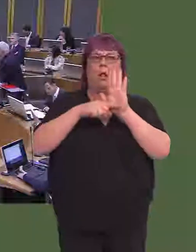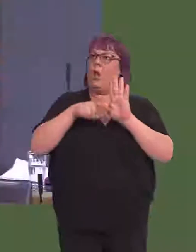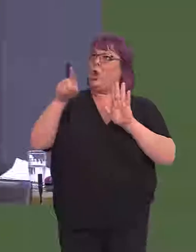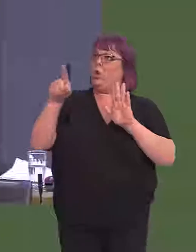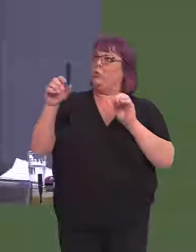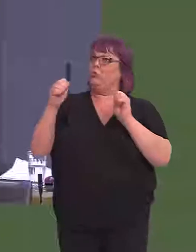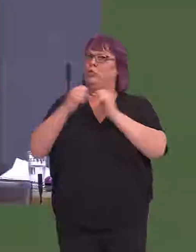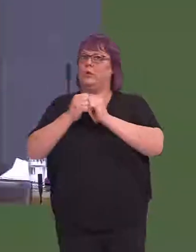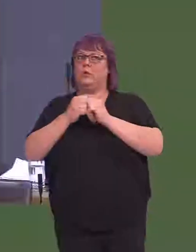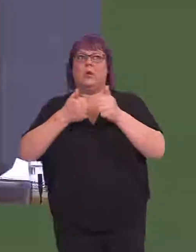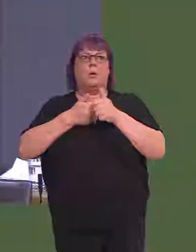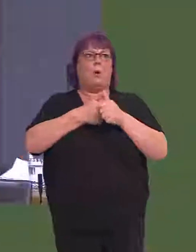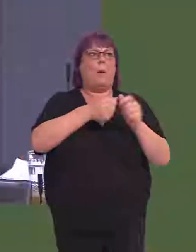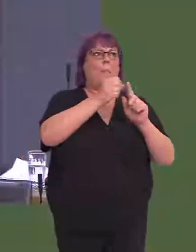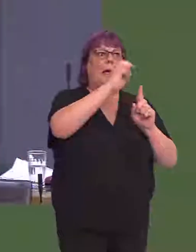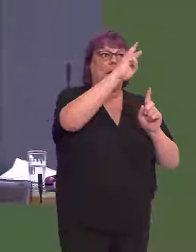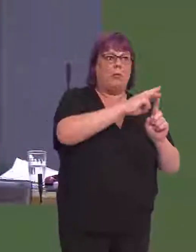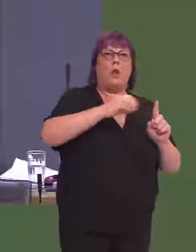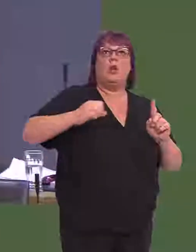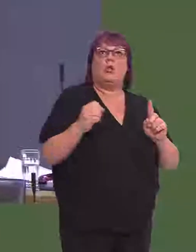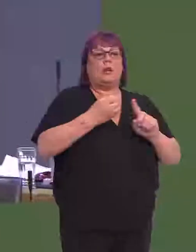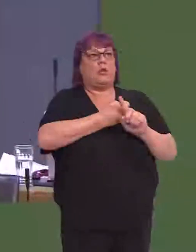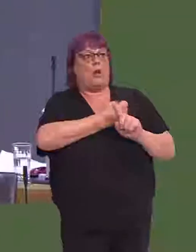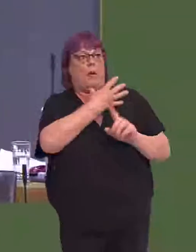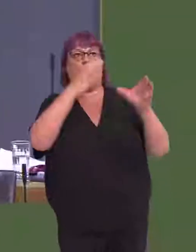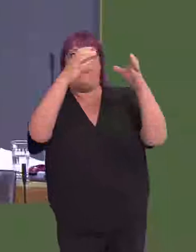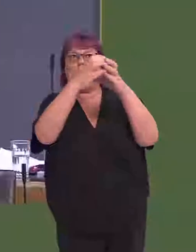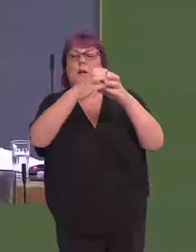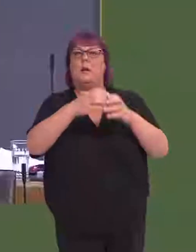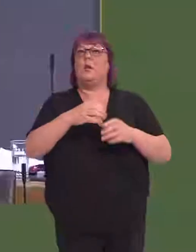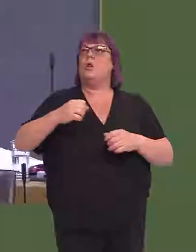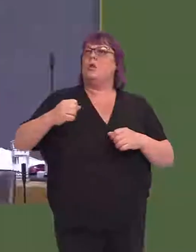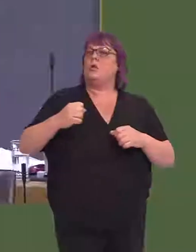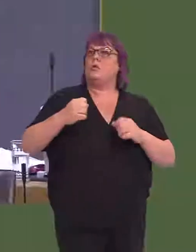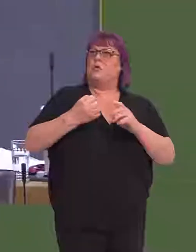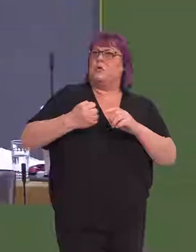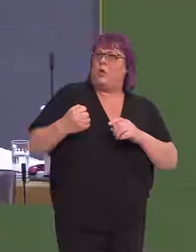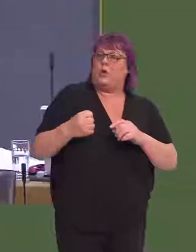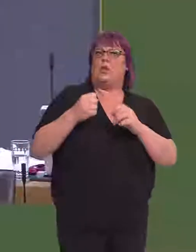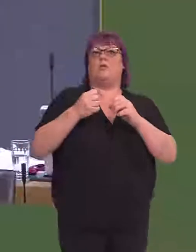You can choose who to back: Plaid Cymru, the Scottish Labour Party, the Scottish and English